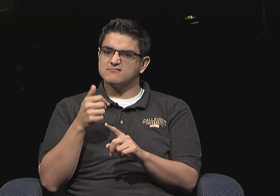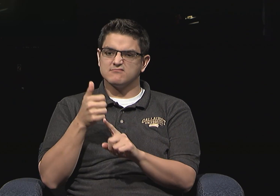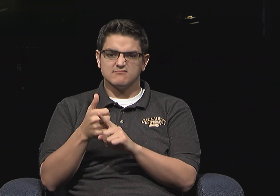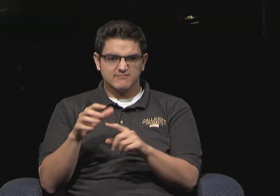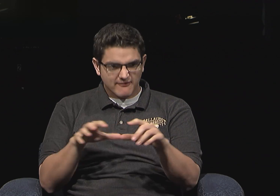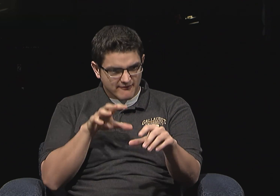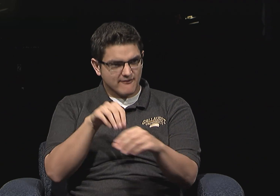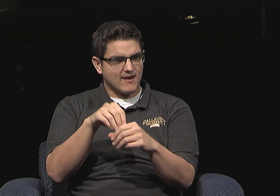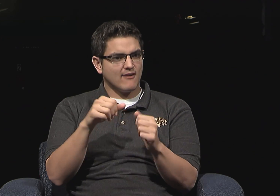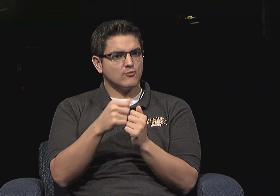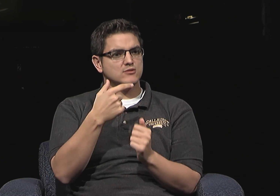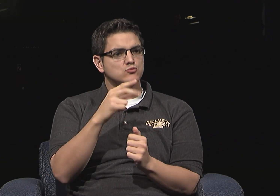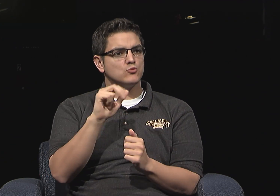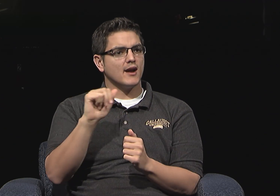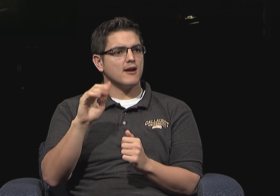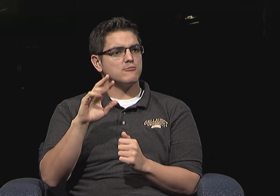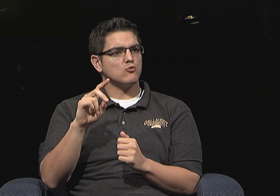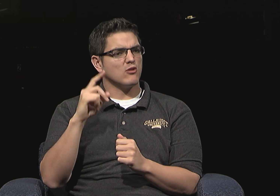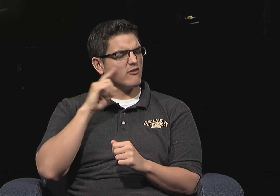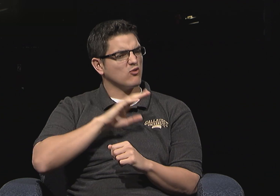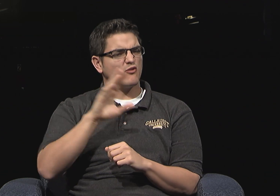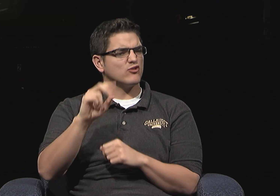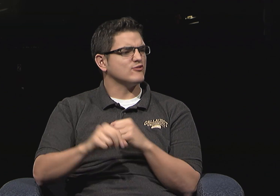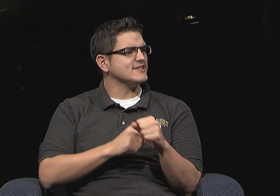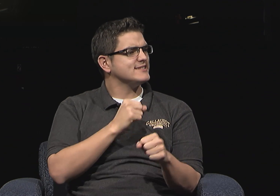that he was on the board of GUAA for 30 years